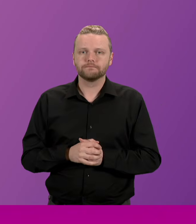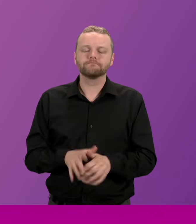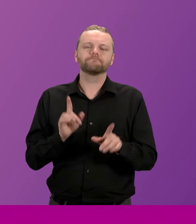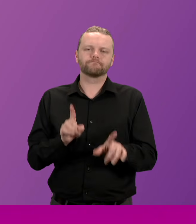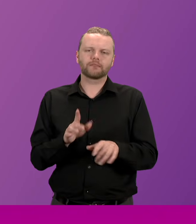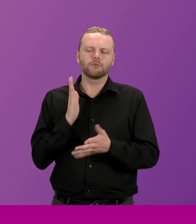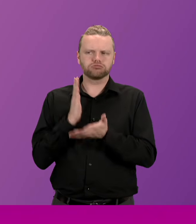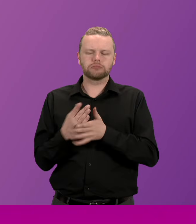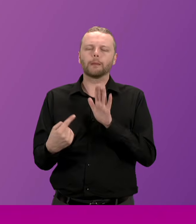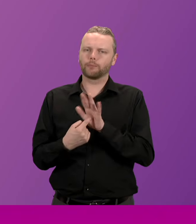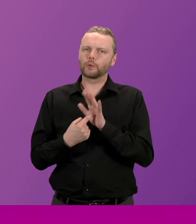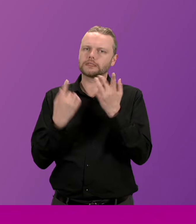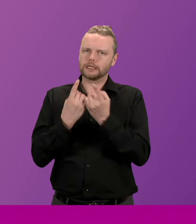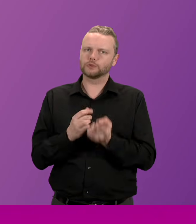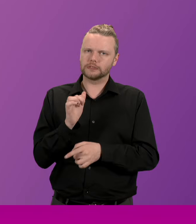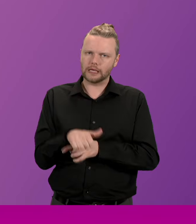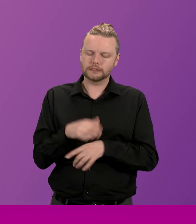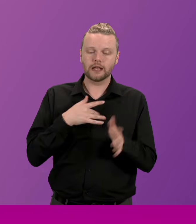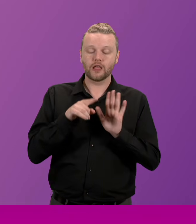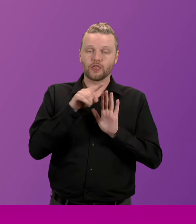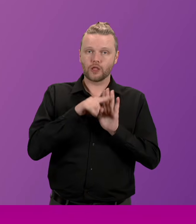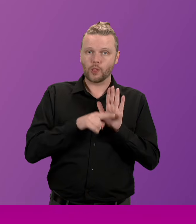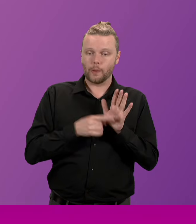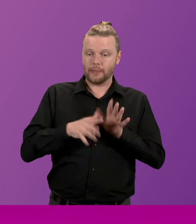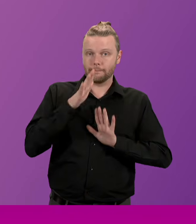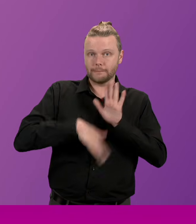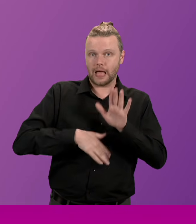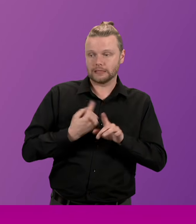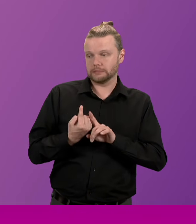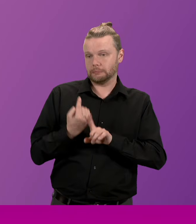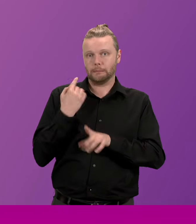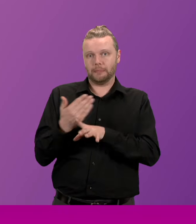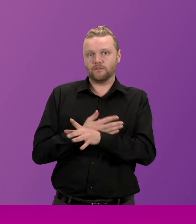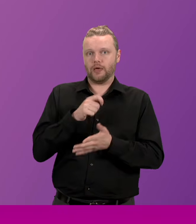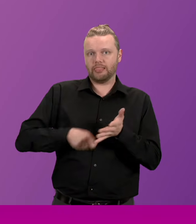That is an important issue. In the legislation that we passed in Parliament before the election,